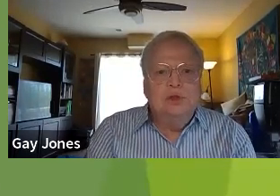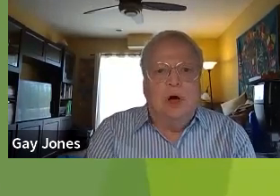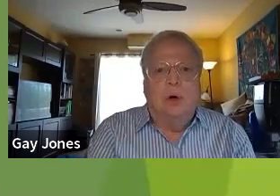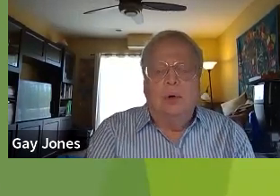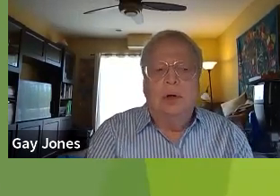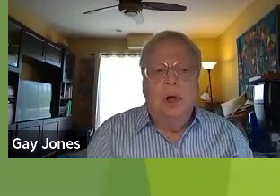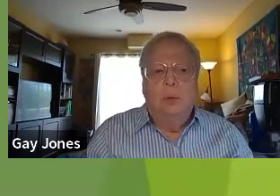board.